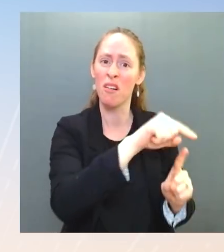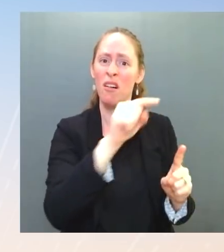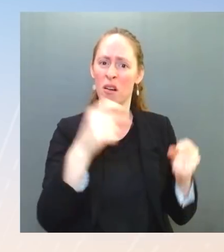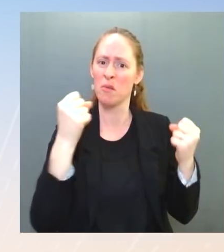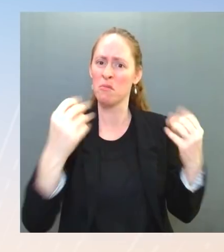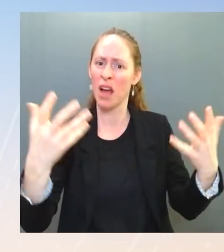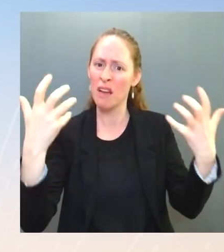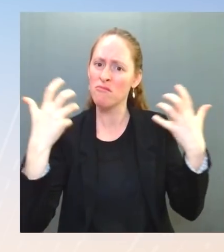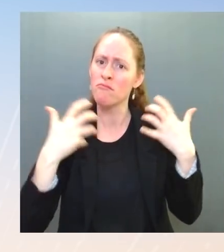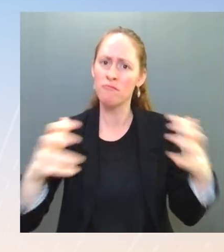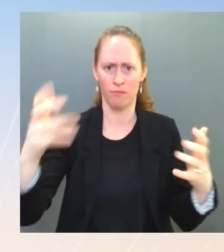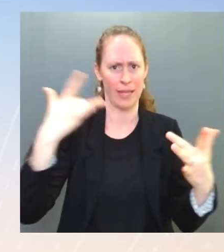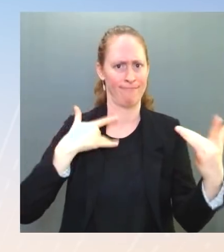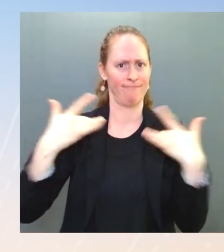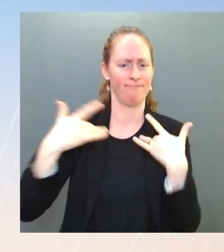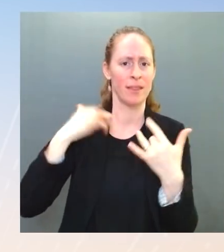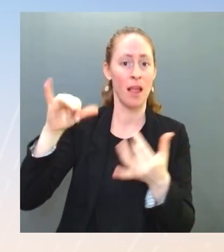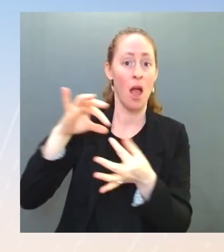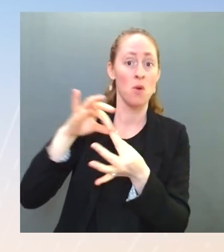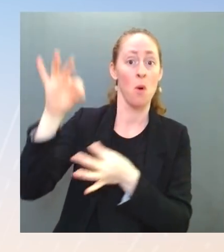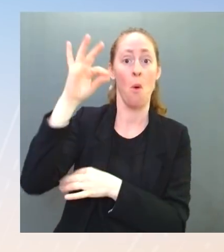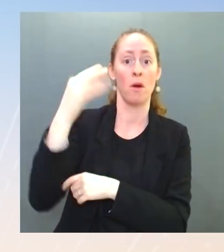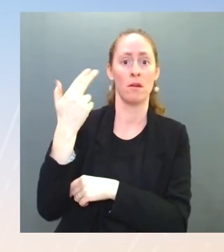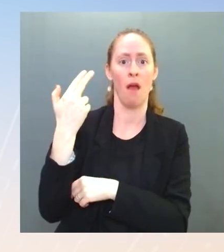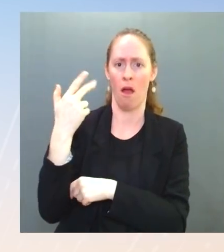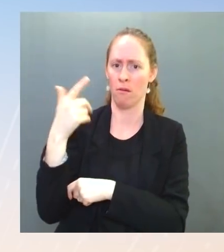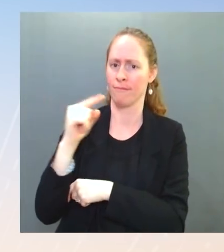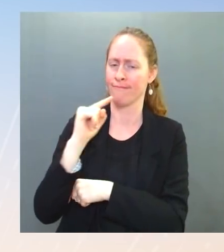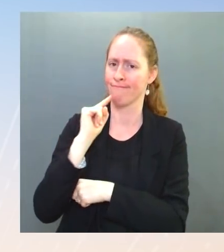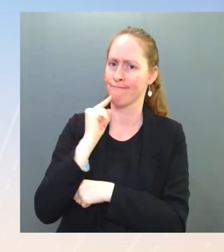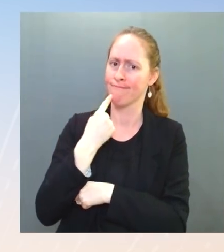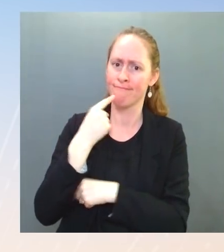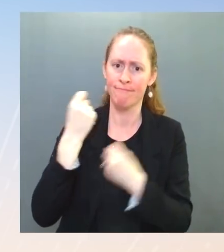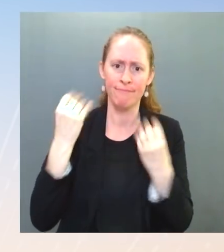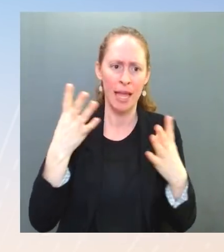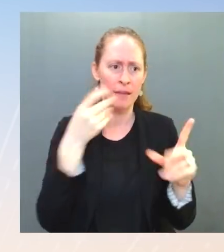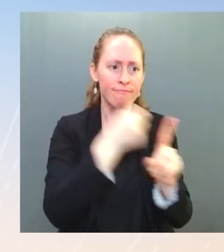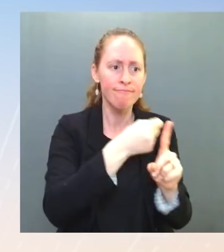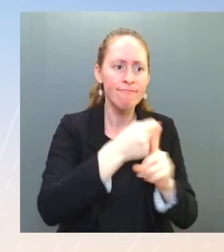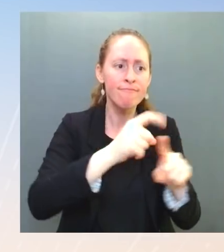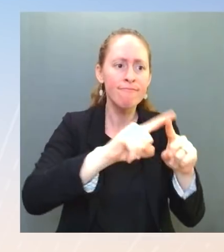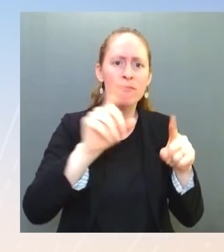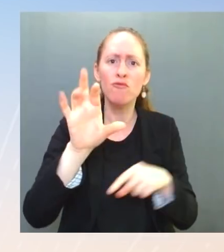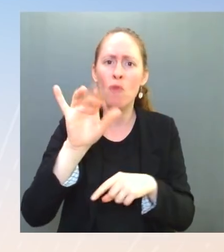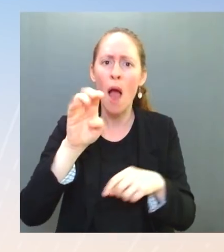which is the use of ghost guns, and to the President it was important to take a step to address that. The Press: Going off of what you just said,